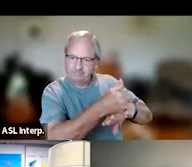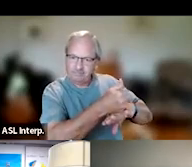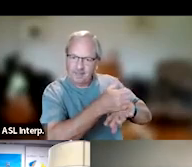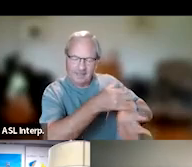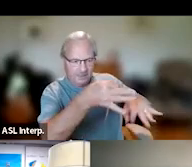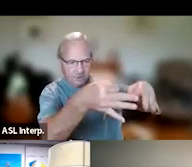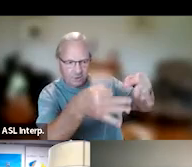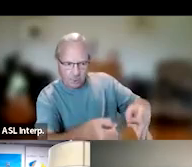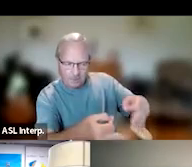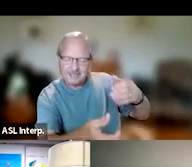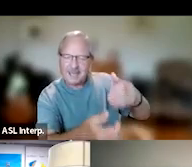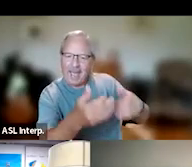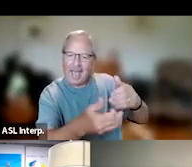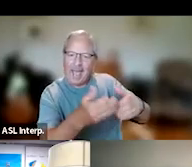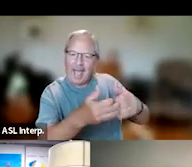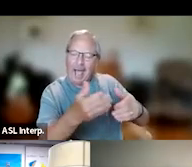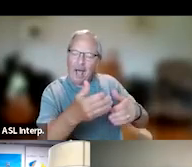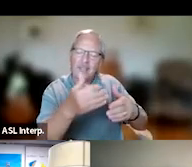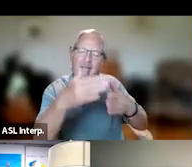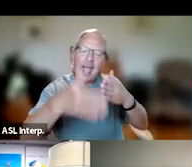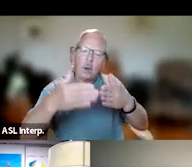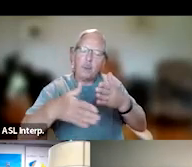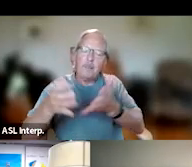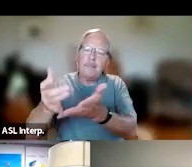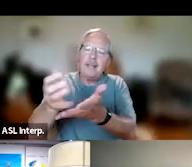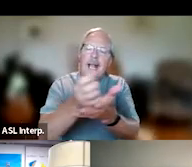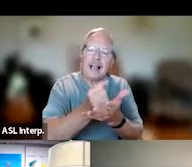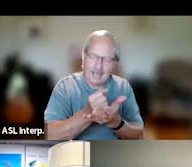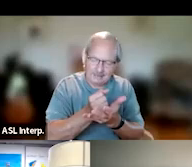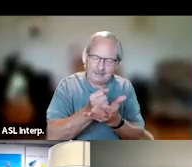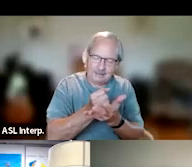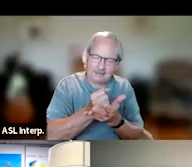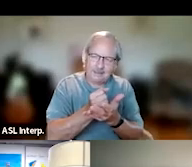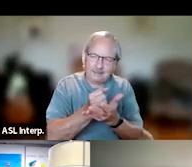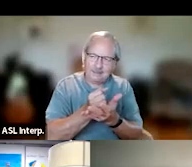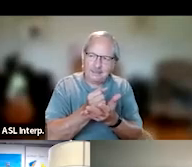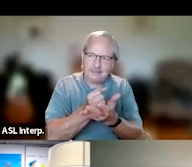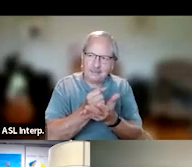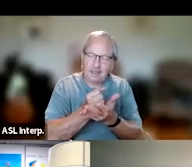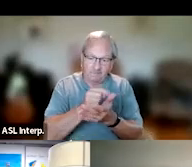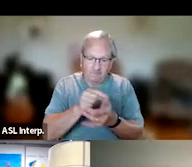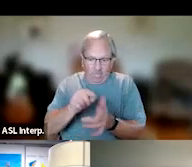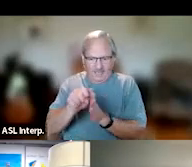how those outcomes are gonna be collected for the state as a whole.